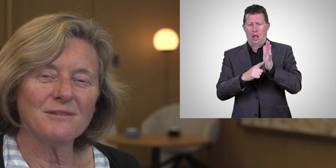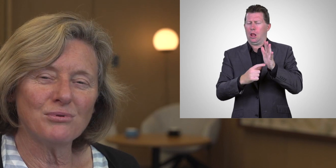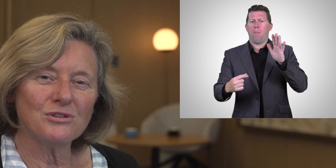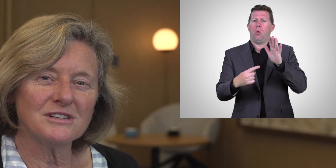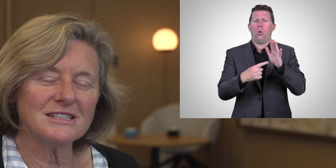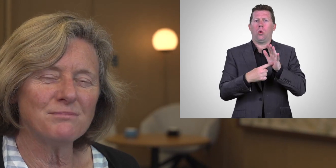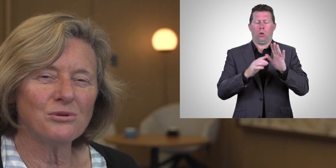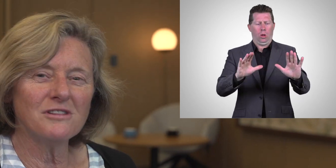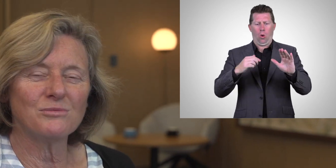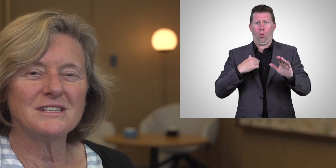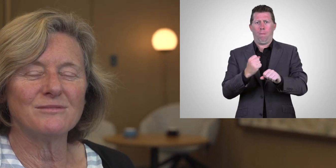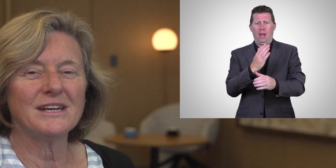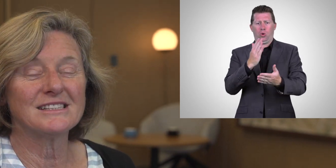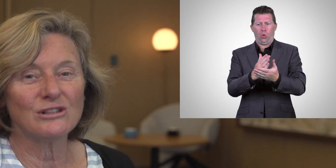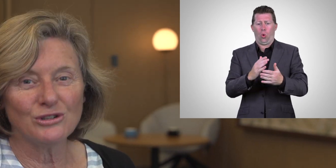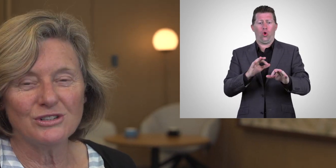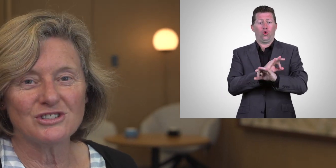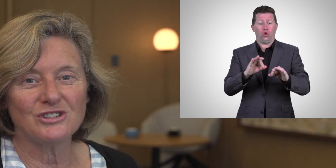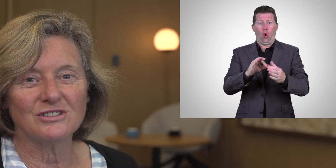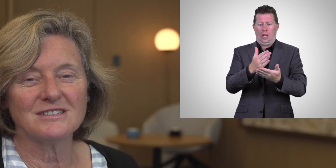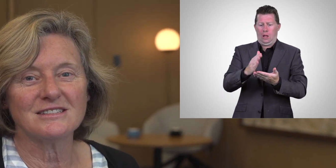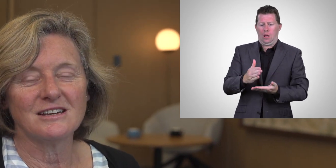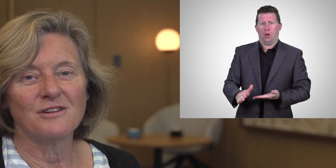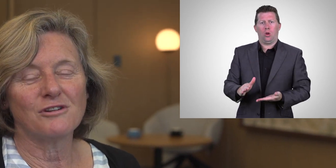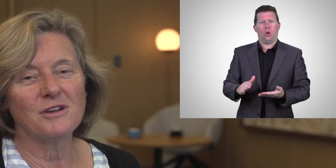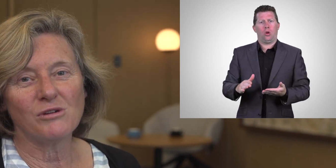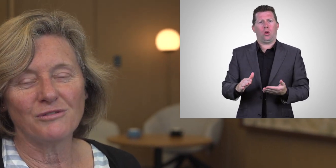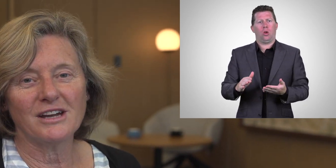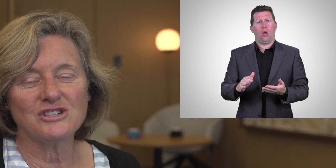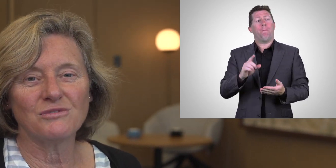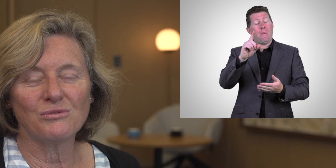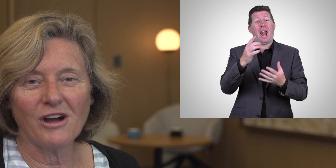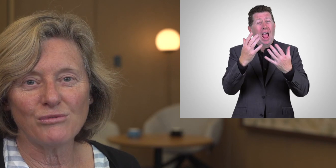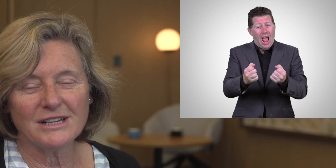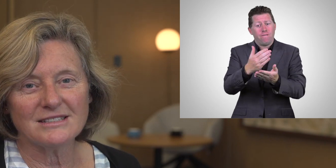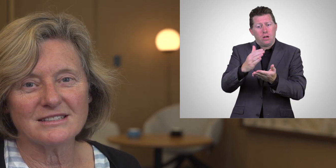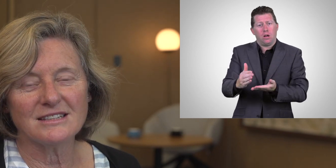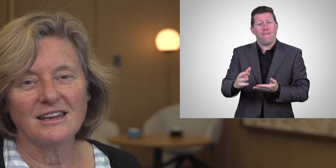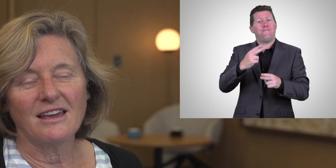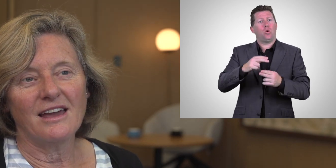important. It's important that we exclude students from their qualification for the right reasons and